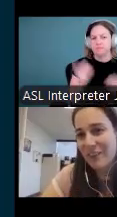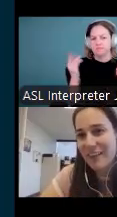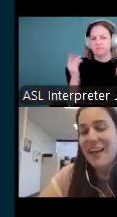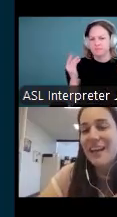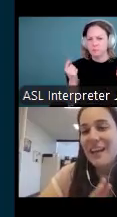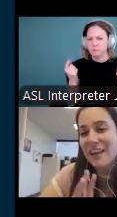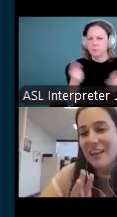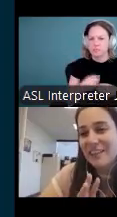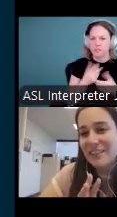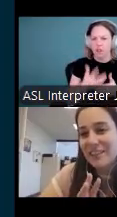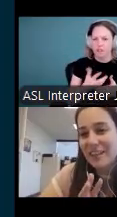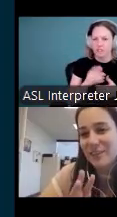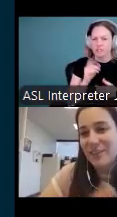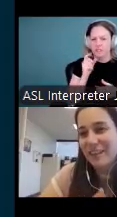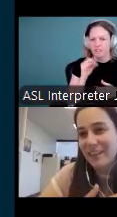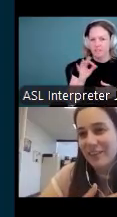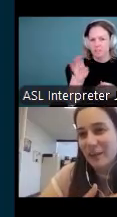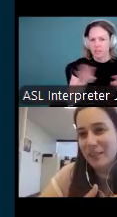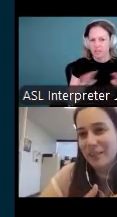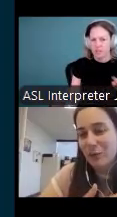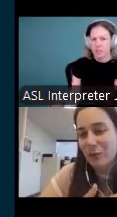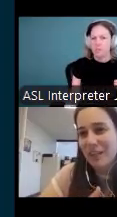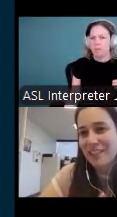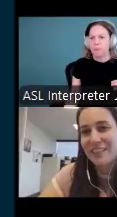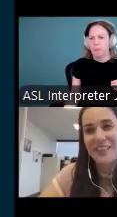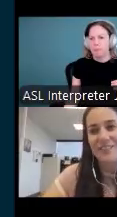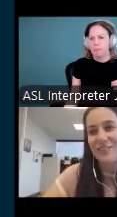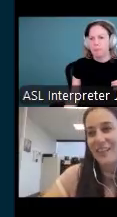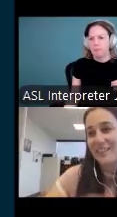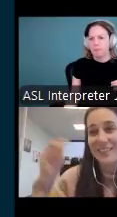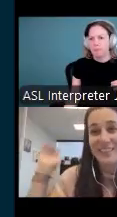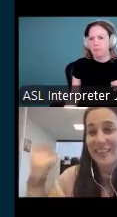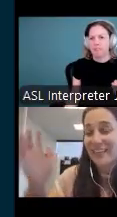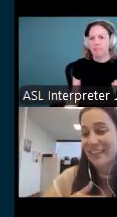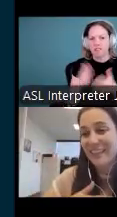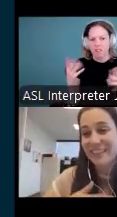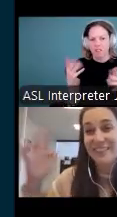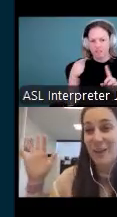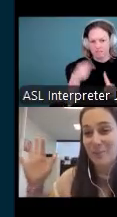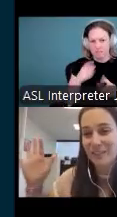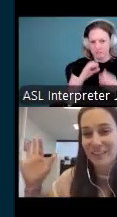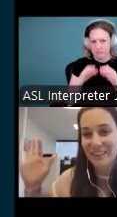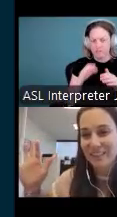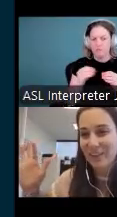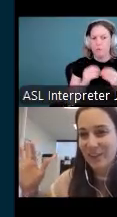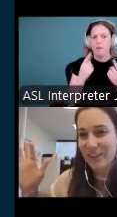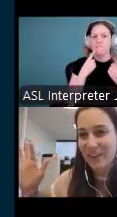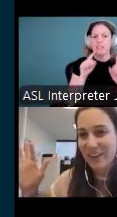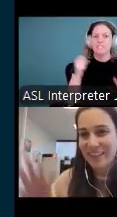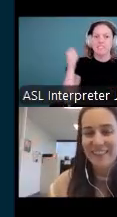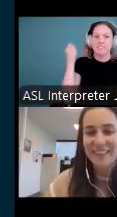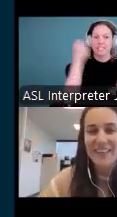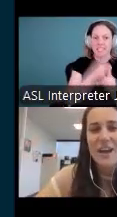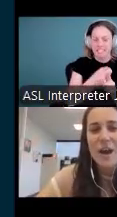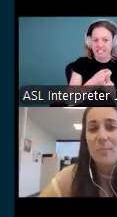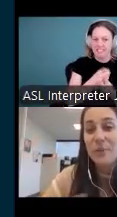right? I do think a lot of it comes down to communication. It's effective just to hit it, stops the whole interaction, but